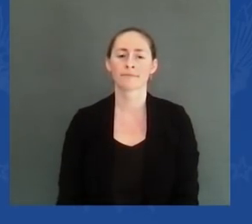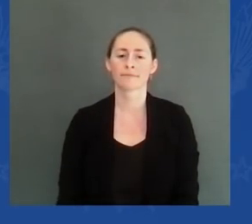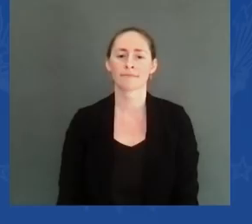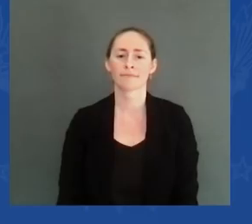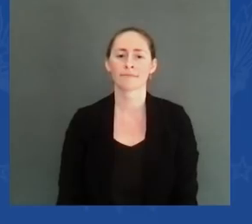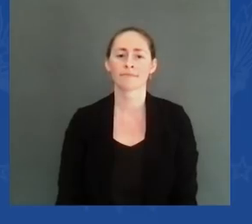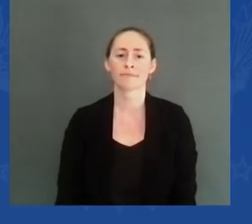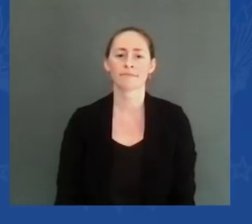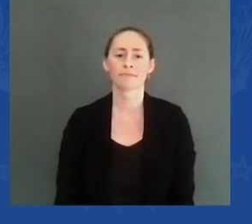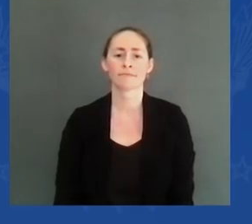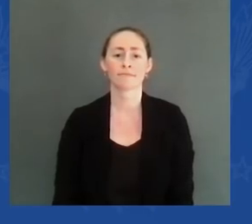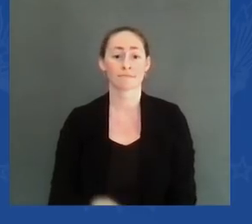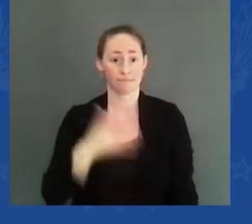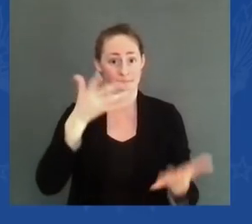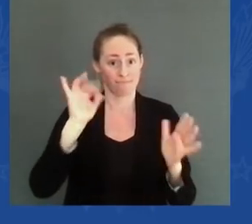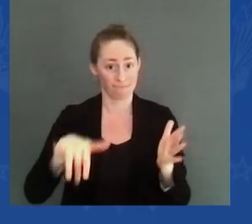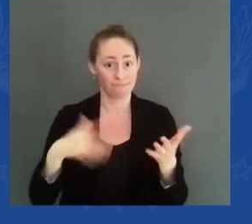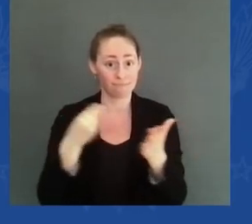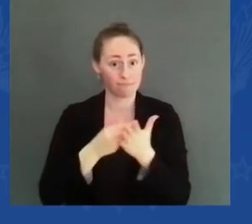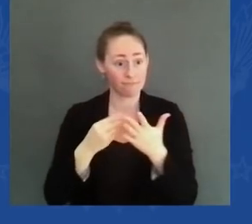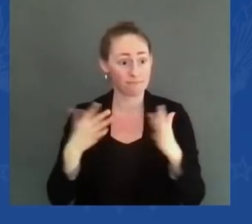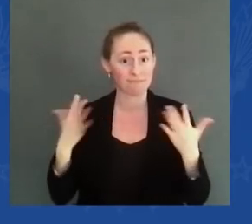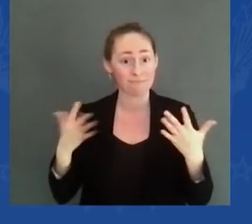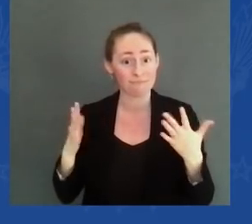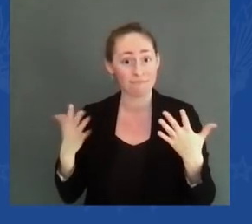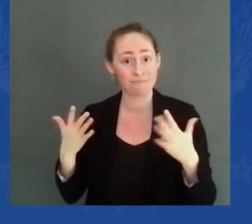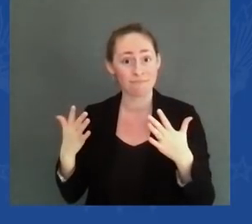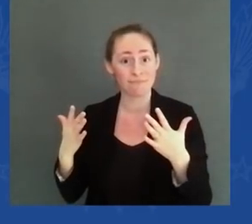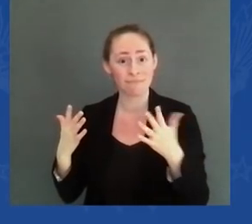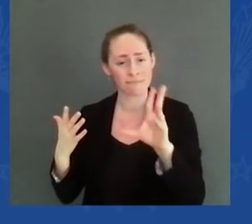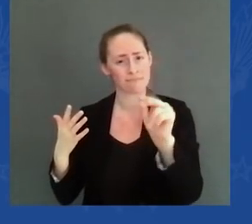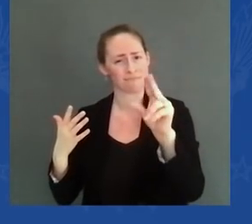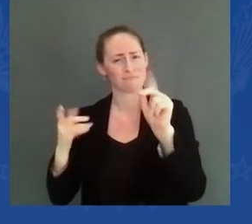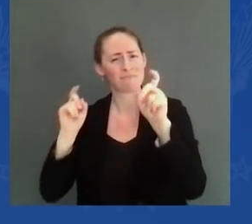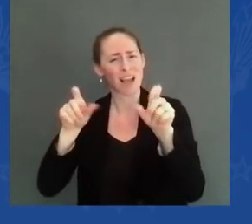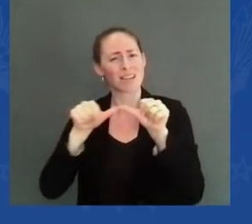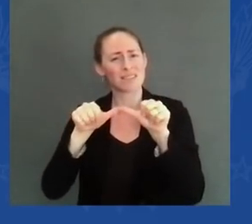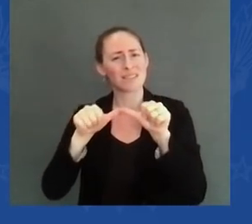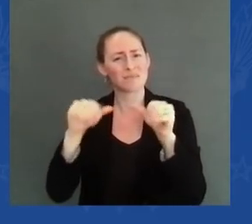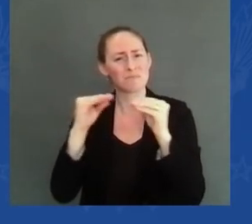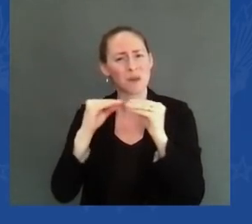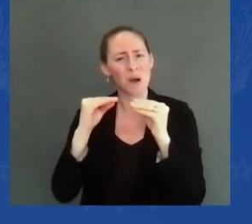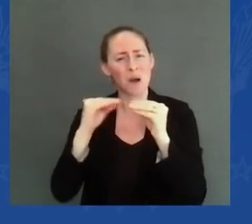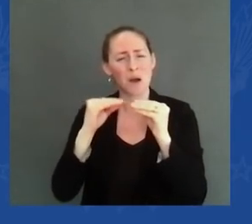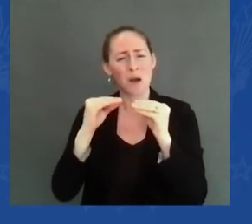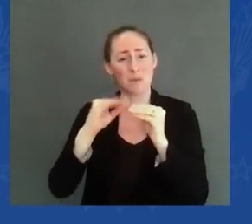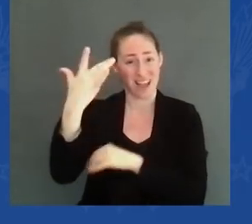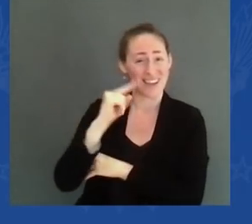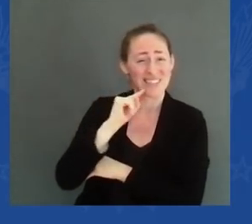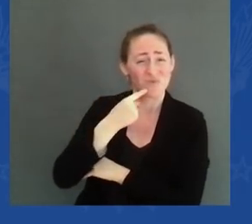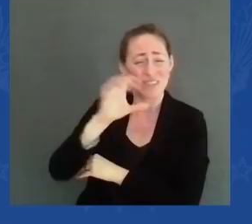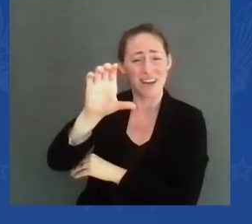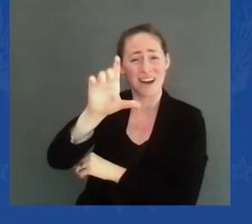Our climate is changing in ways that are undeniable, that are accelerating, that are caused by humans,